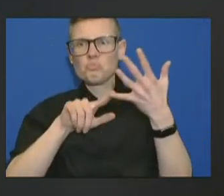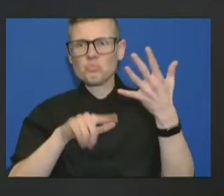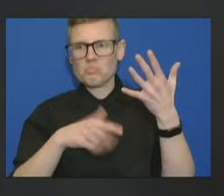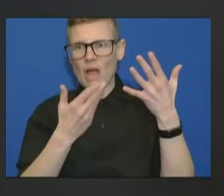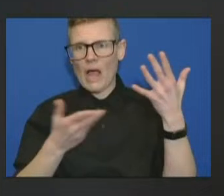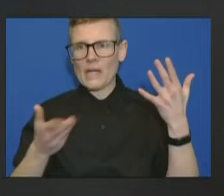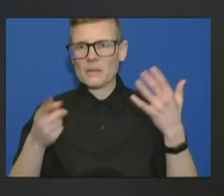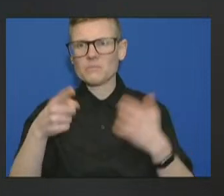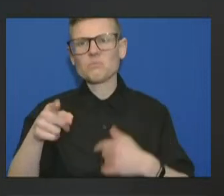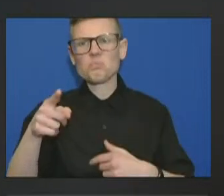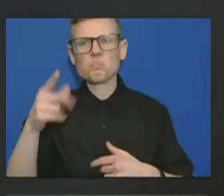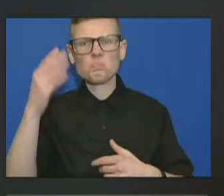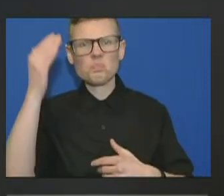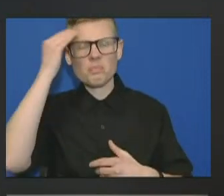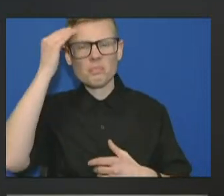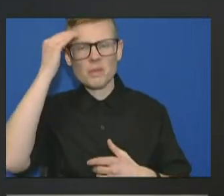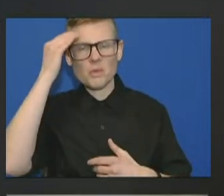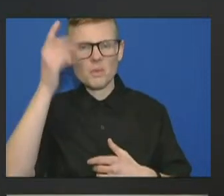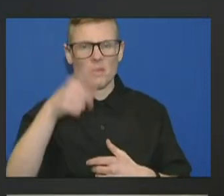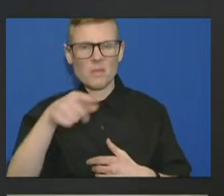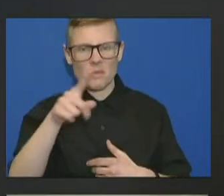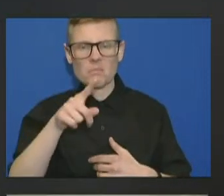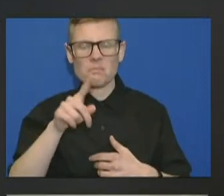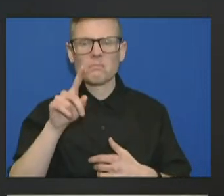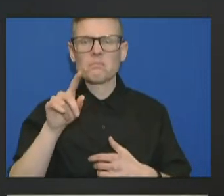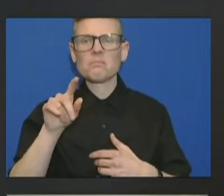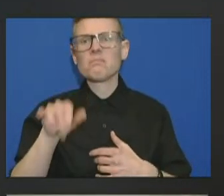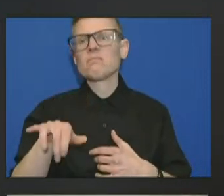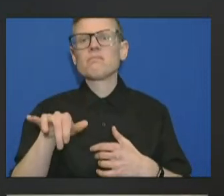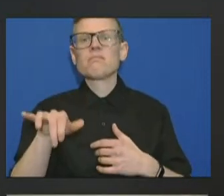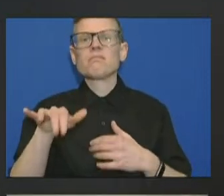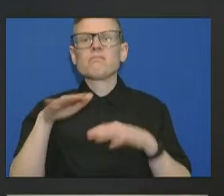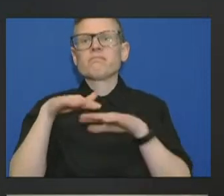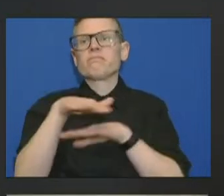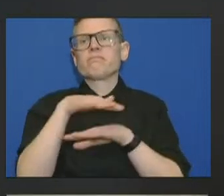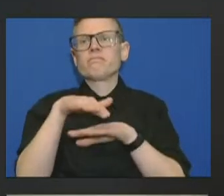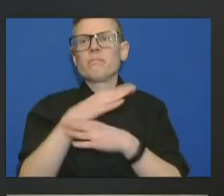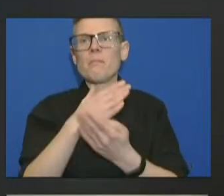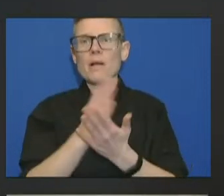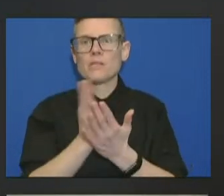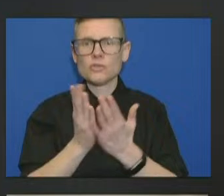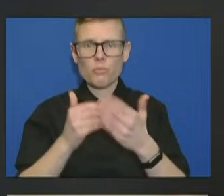screen are kind of six bucket items that most of you are